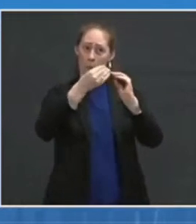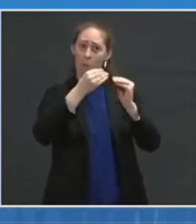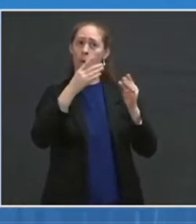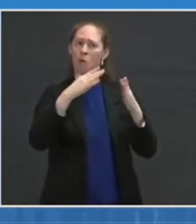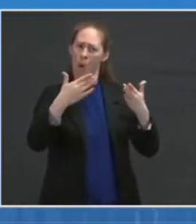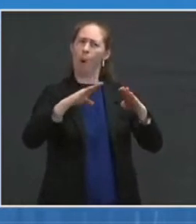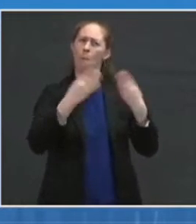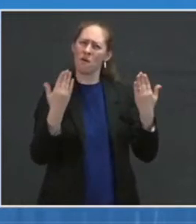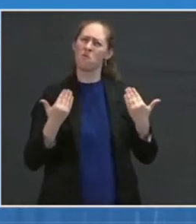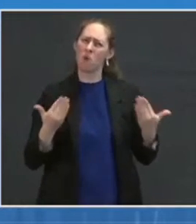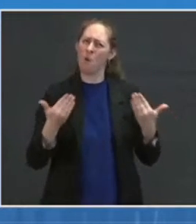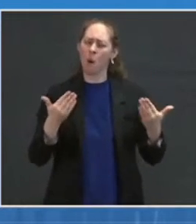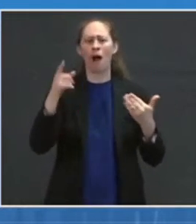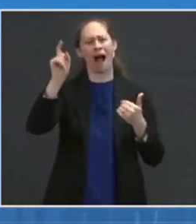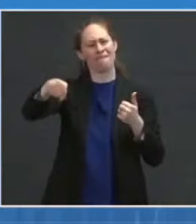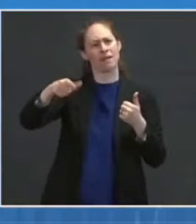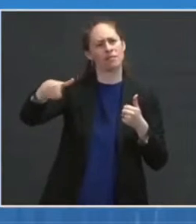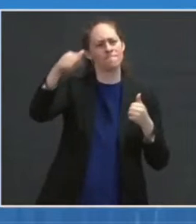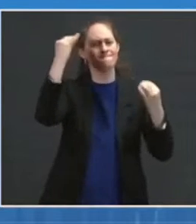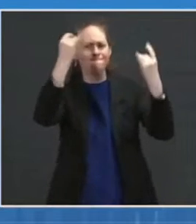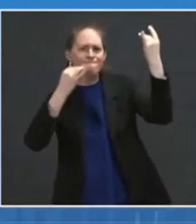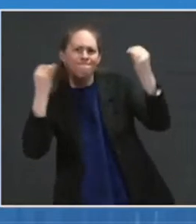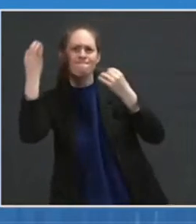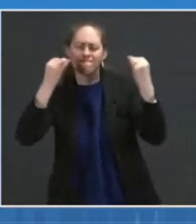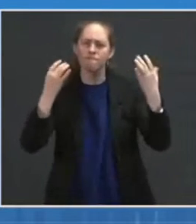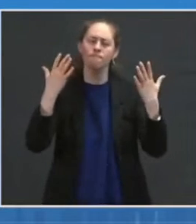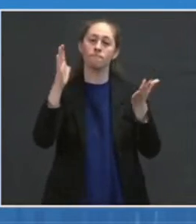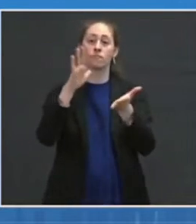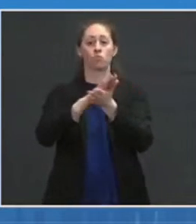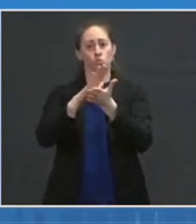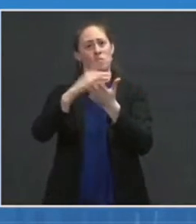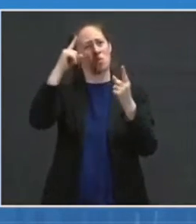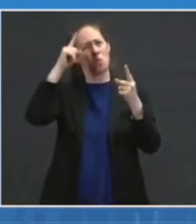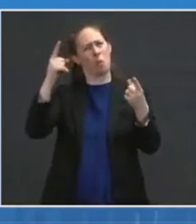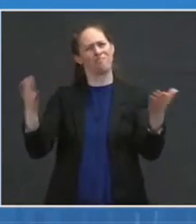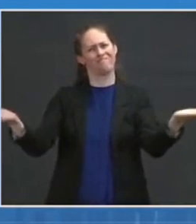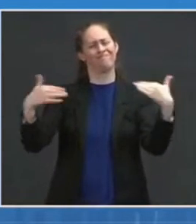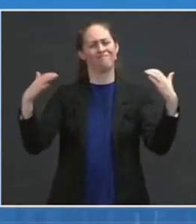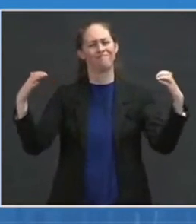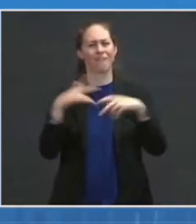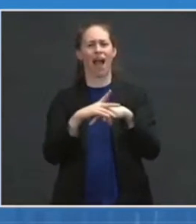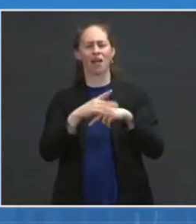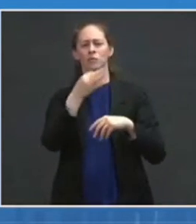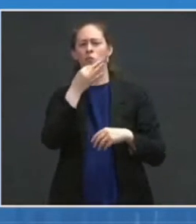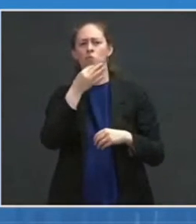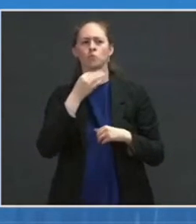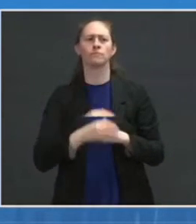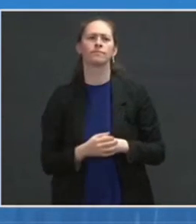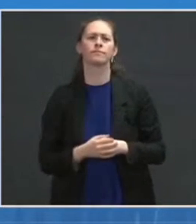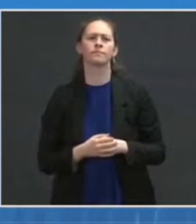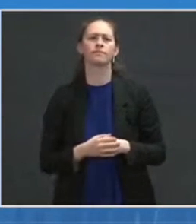I WOULD INVITE SCHOOLS TO LEAN IN AND LOOK AT WHAT IS NEEDED, SO IN THE ROADMAP, TO TRY AND